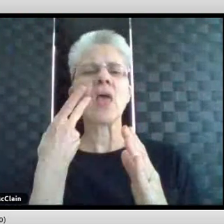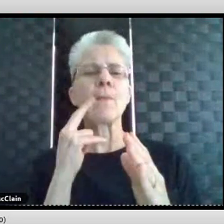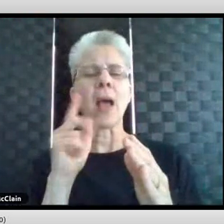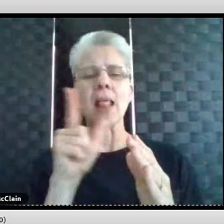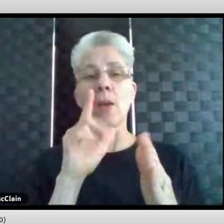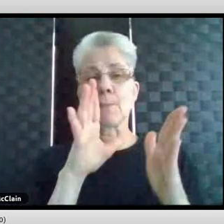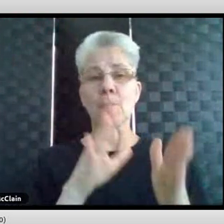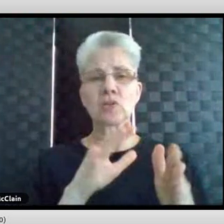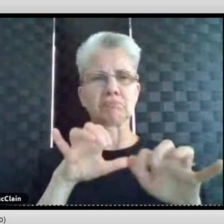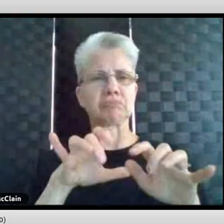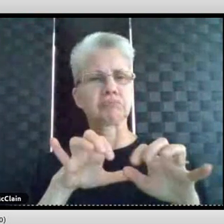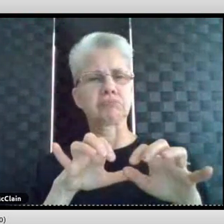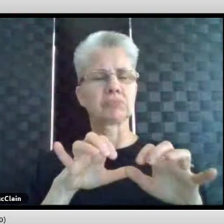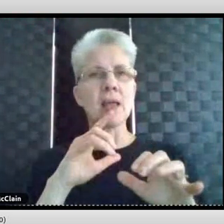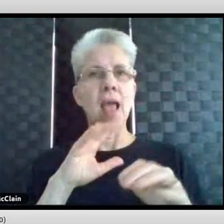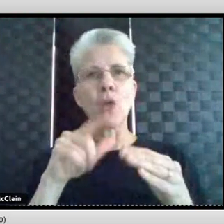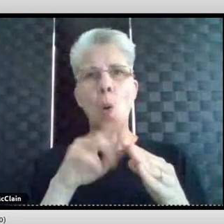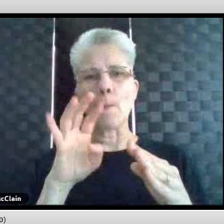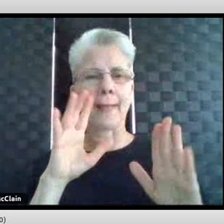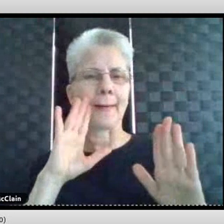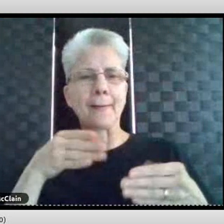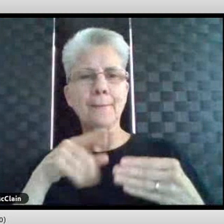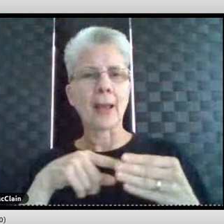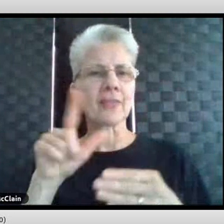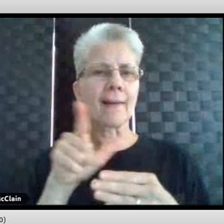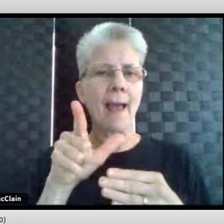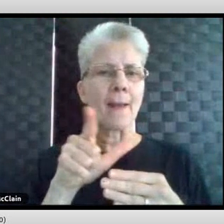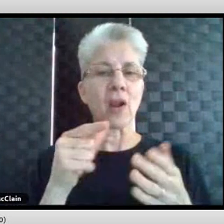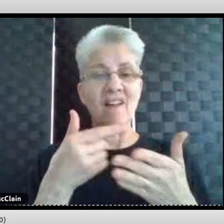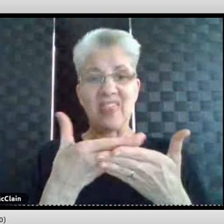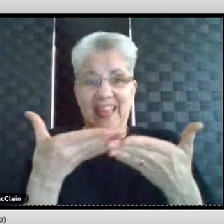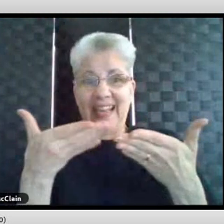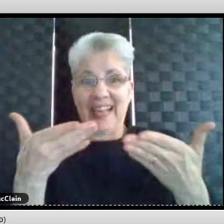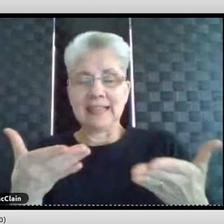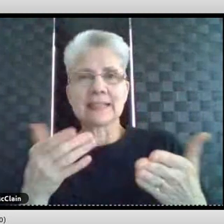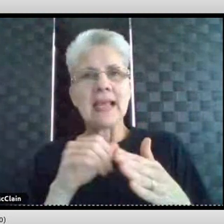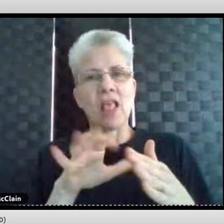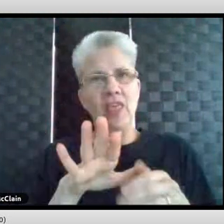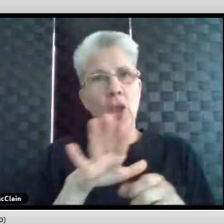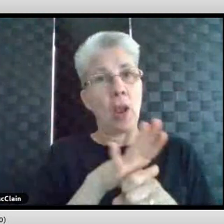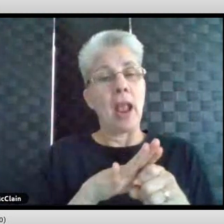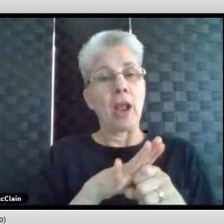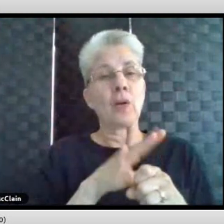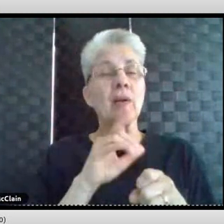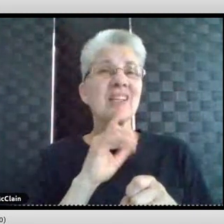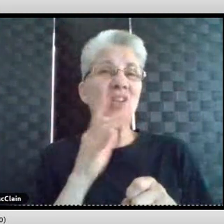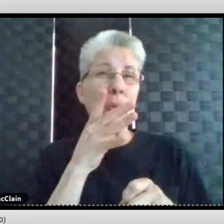and the whole blog was about their Library of Things, and in their area, which is a fairly rural area,